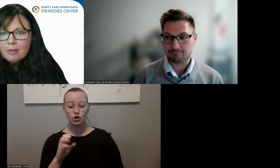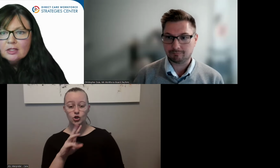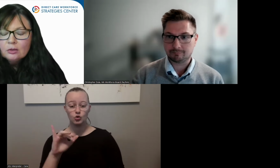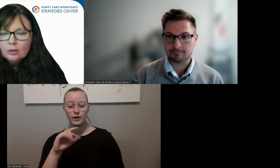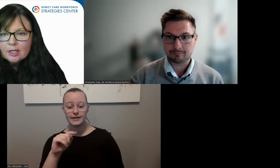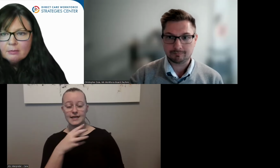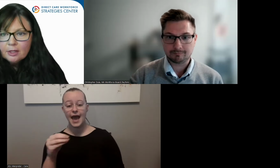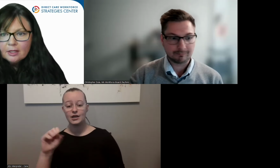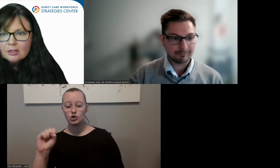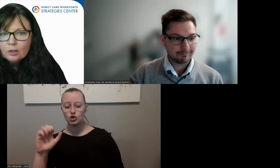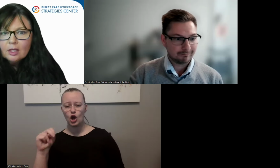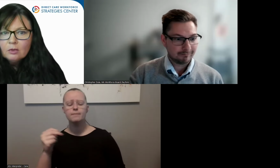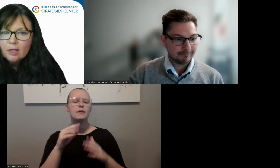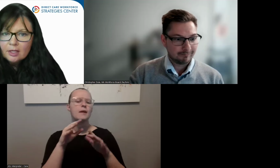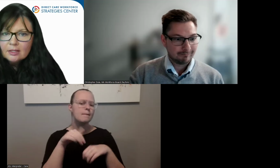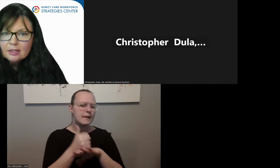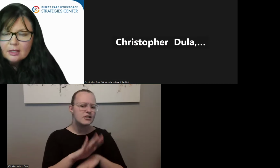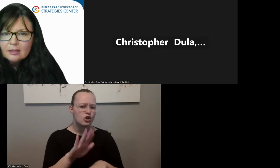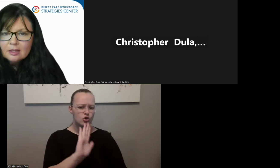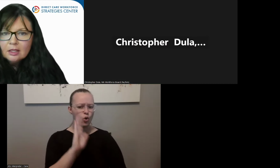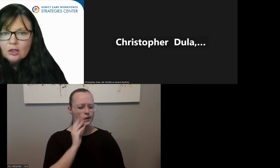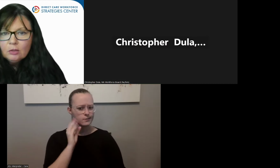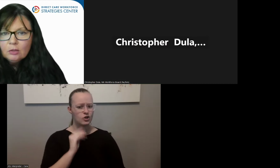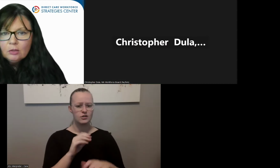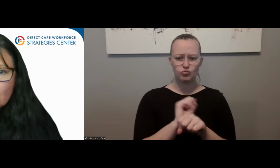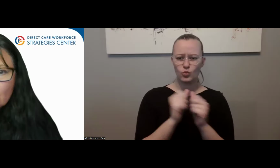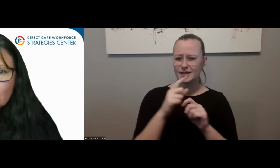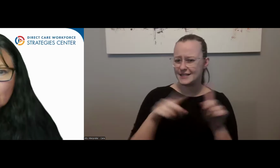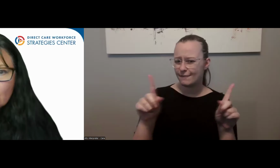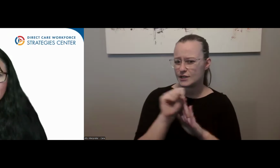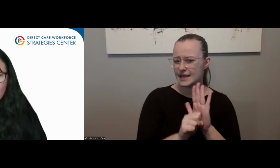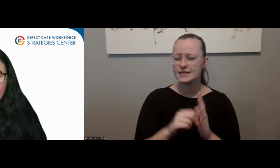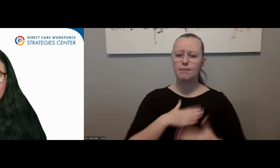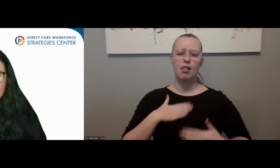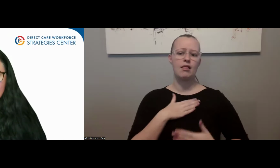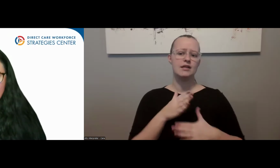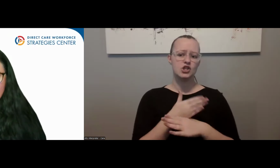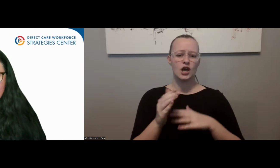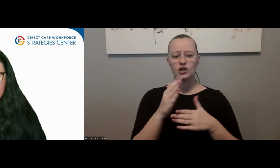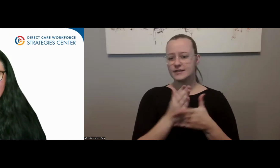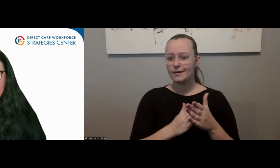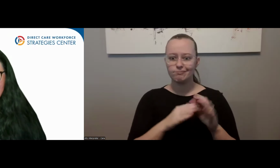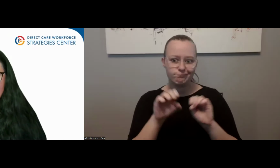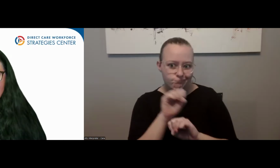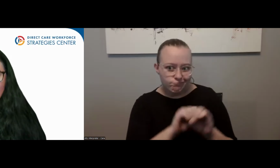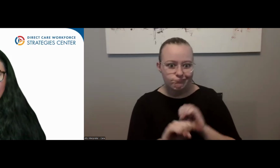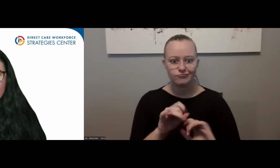Sean. Based on your experience working with various states, can you please share some of the innovative tactics and strategies you've seen